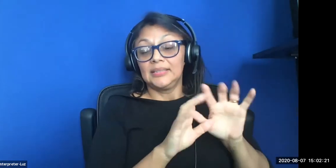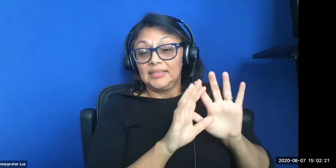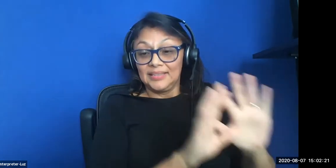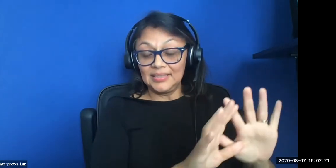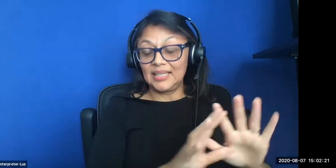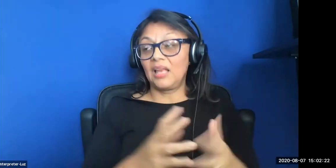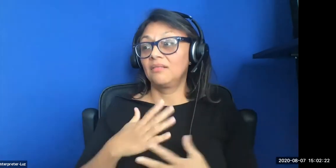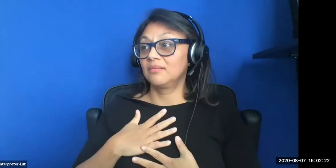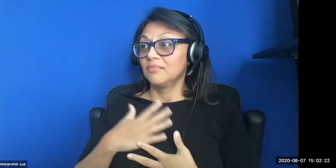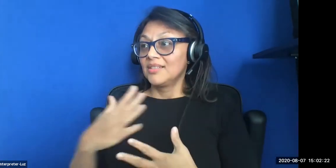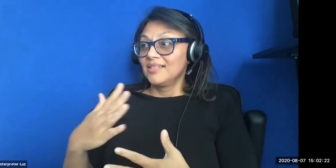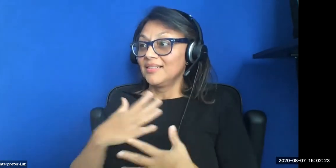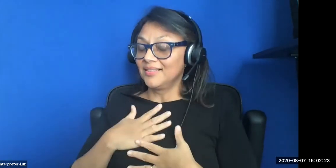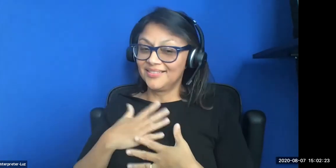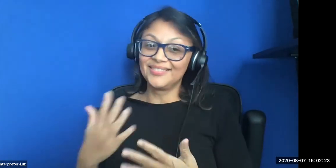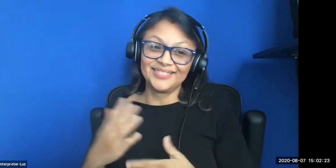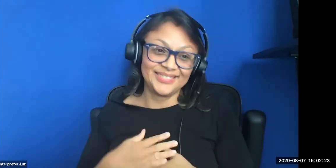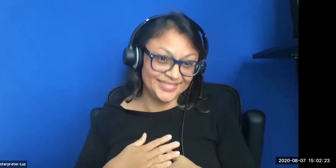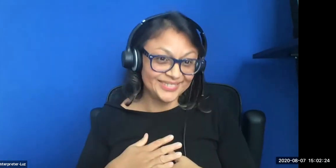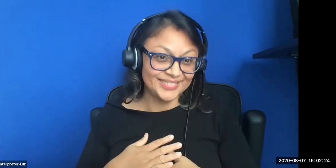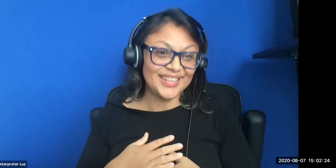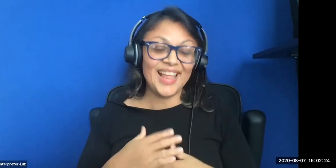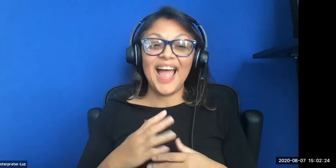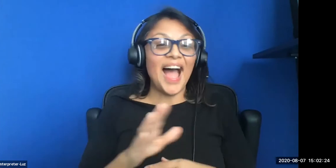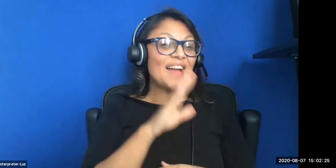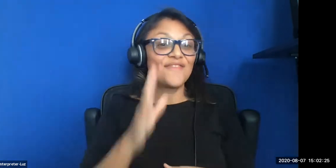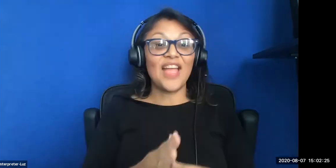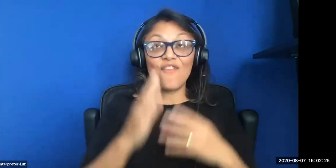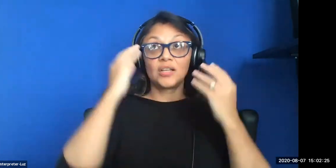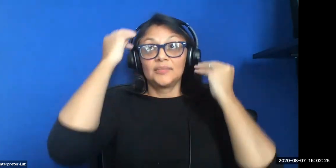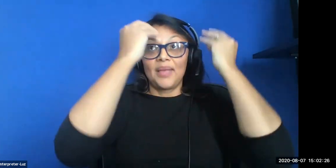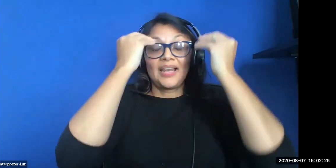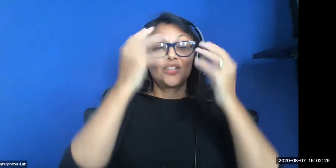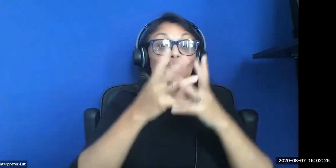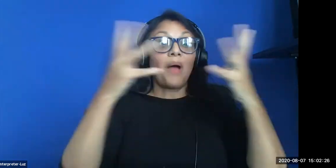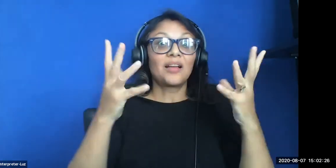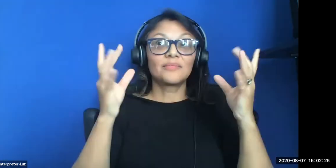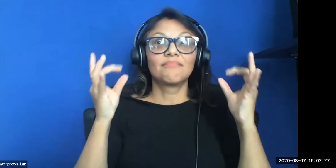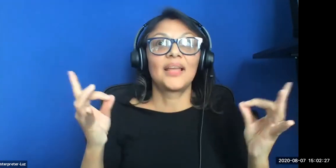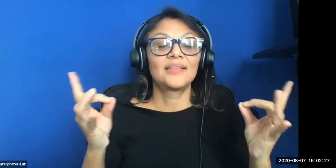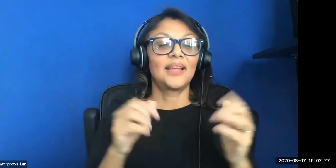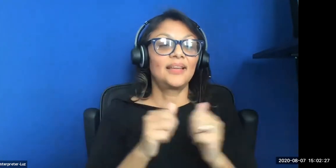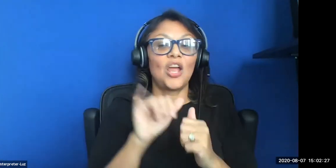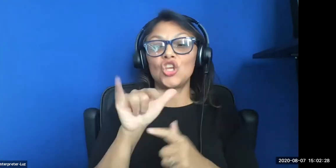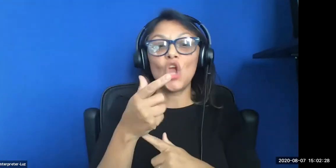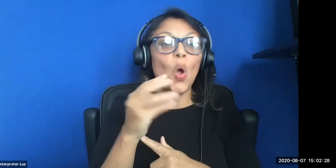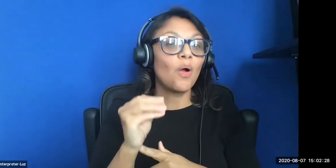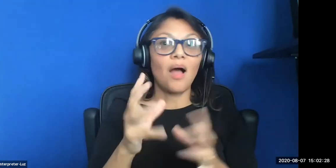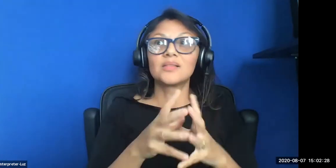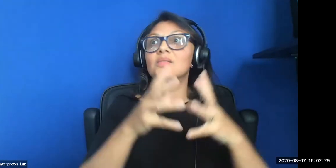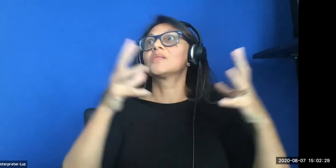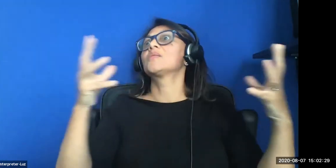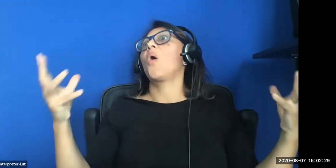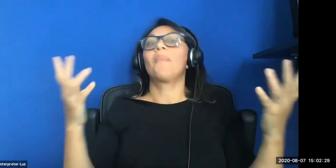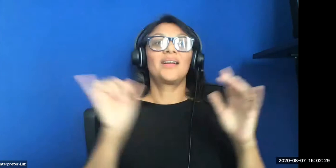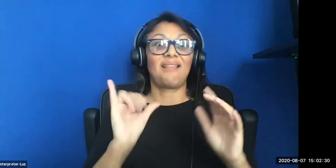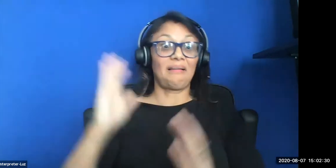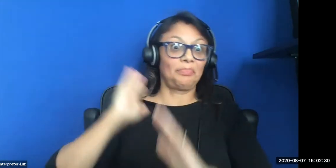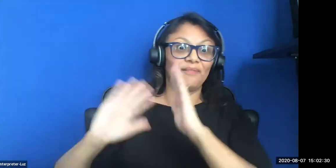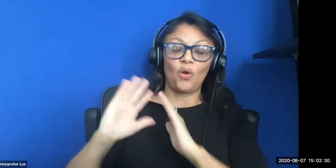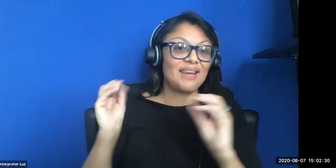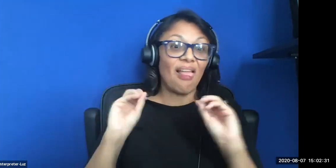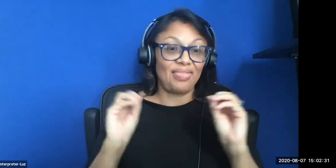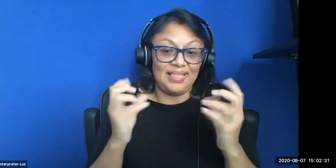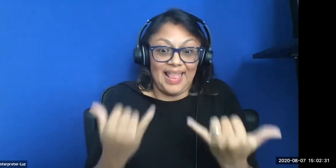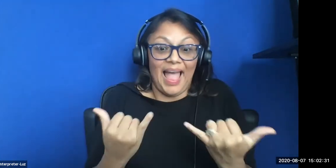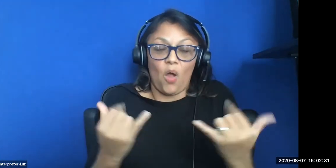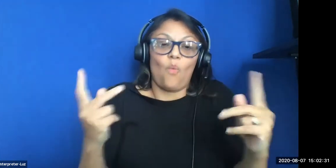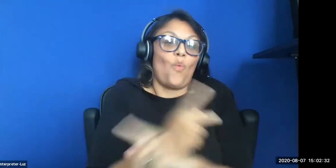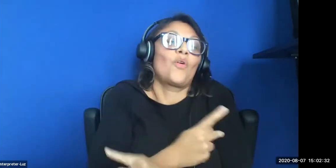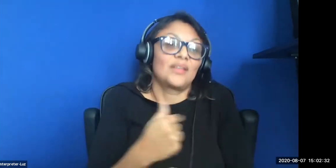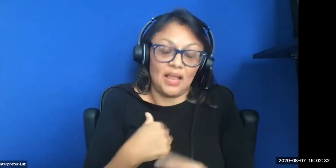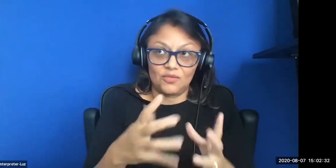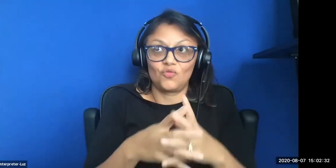Channelle Charest: I've never meditated so much as I have. During this time, I've never done as much yoga like this is just it like all the mental practices, I think, are coming into play in such a meaningful way.